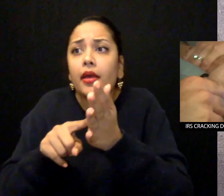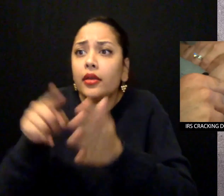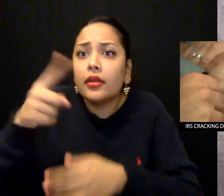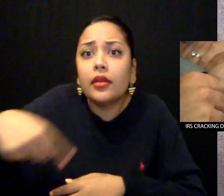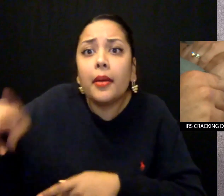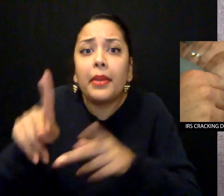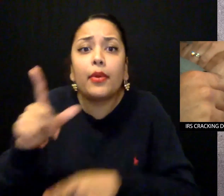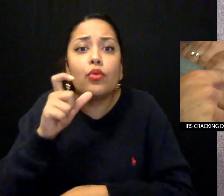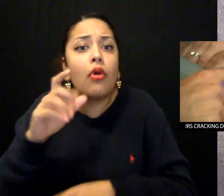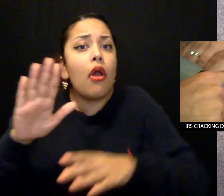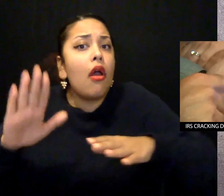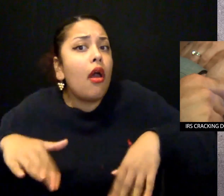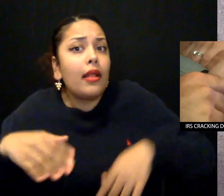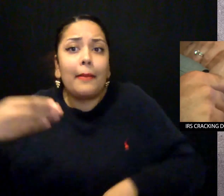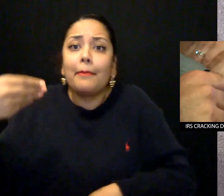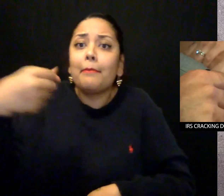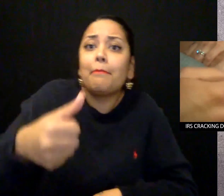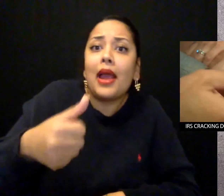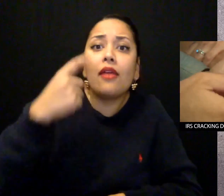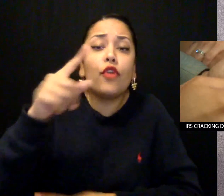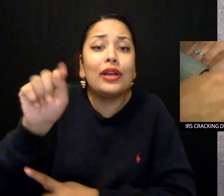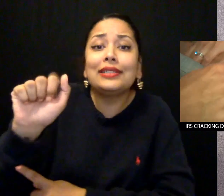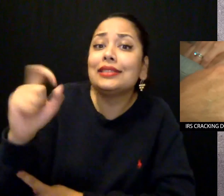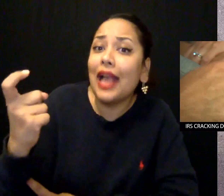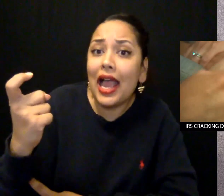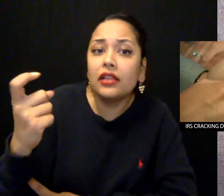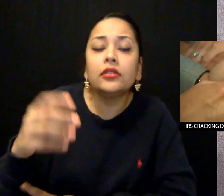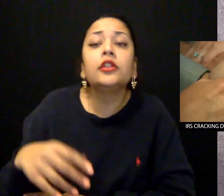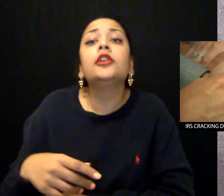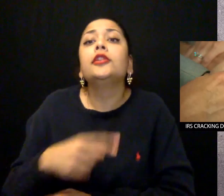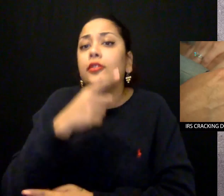well the IRS is now cracking down on unpaid taxes